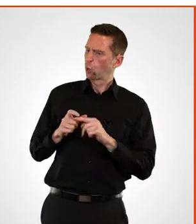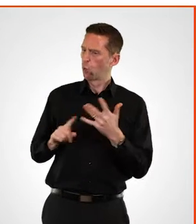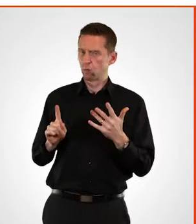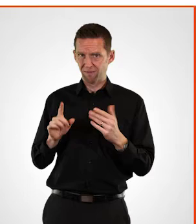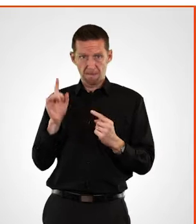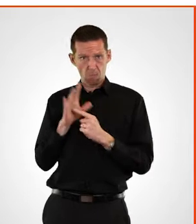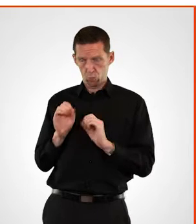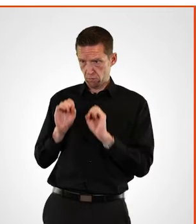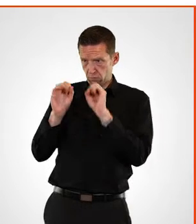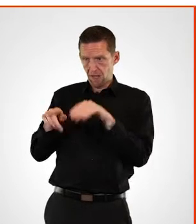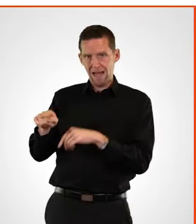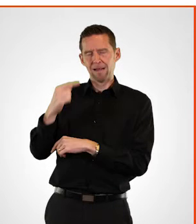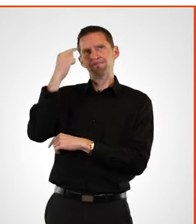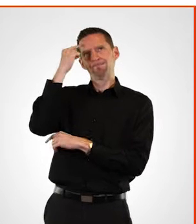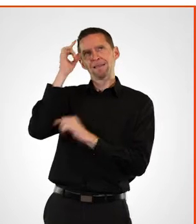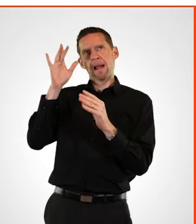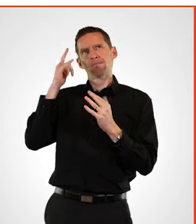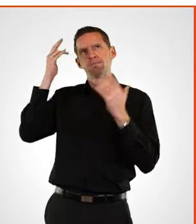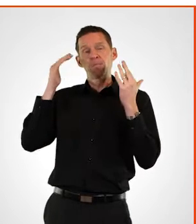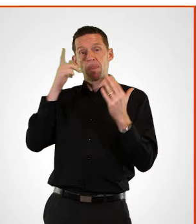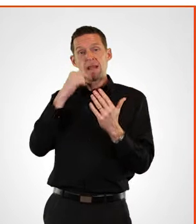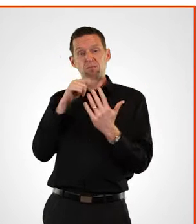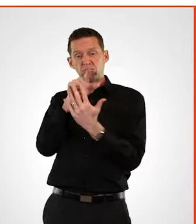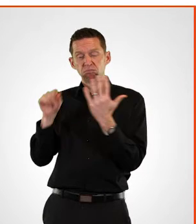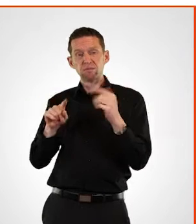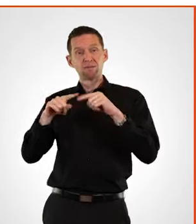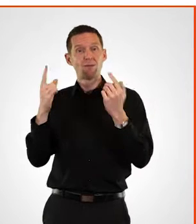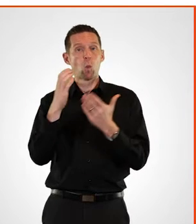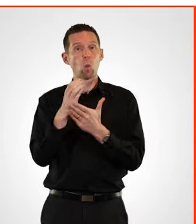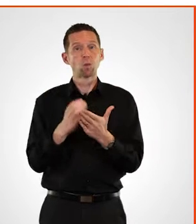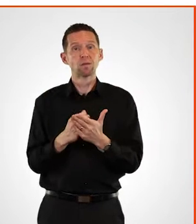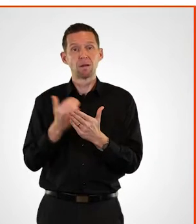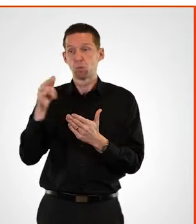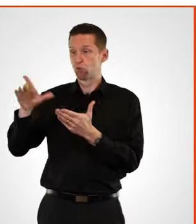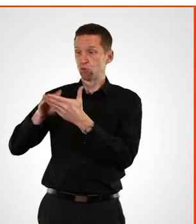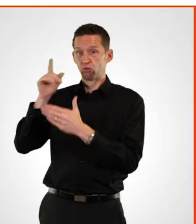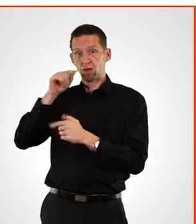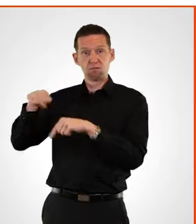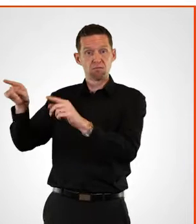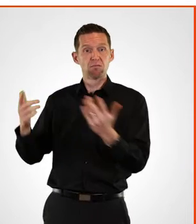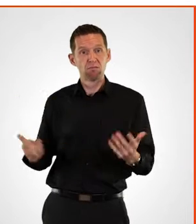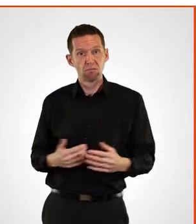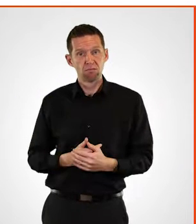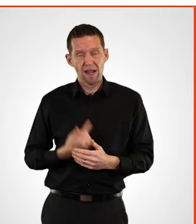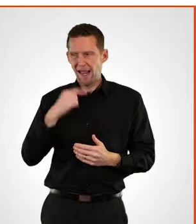It's very important to start thinking about that so that we can choose courses that the student can take,